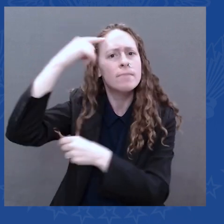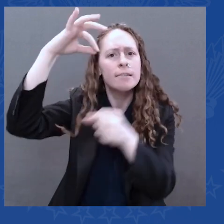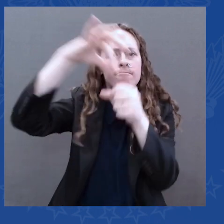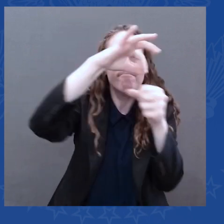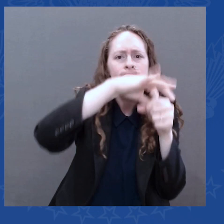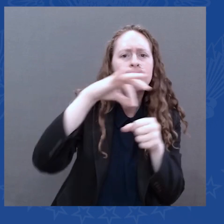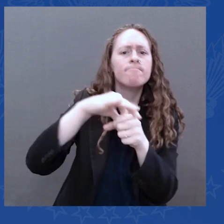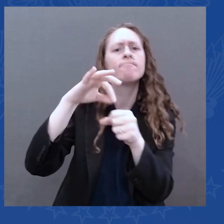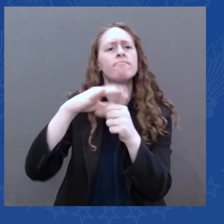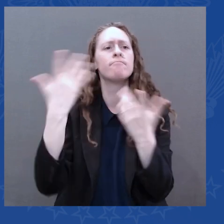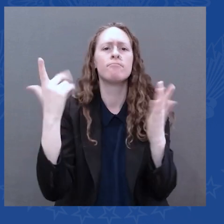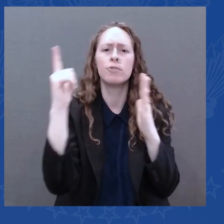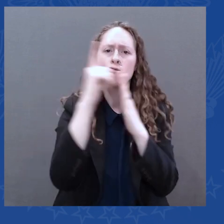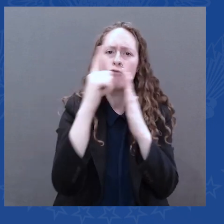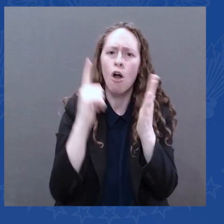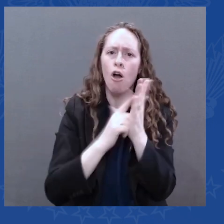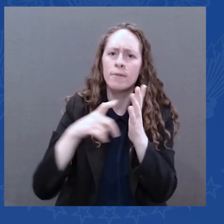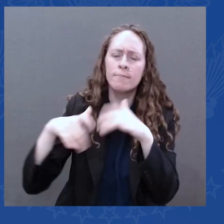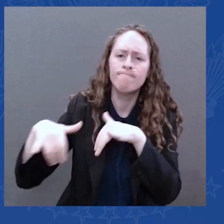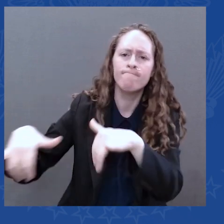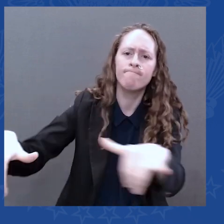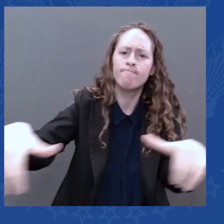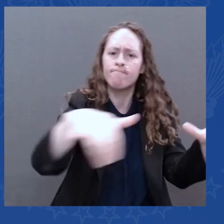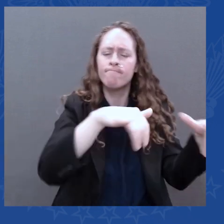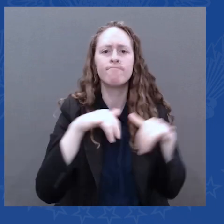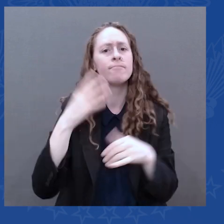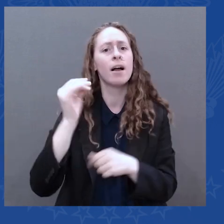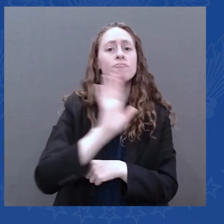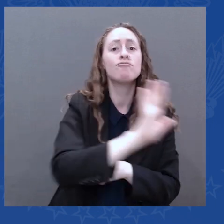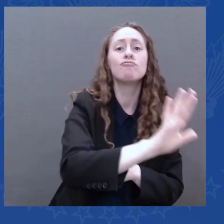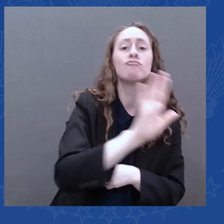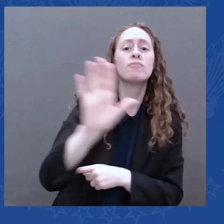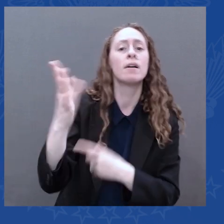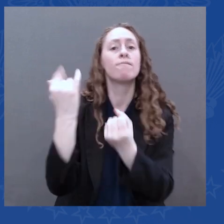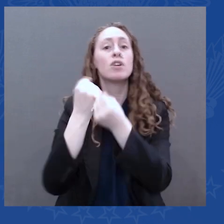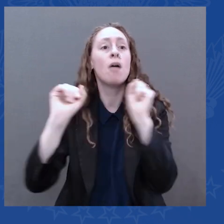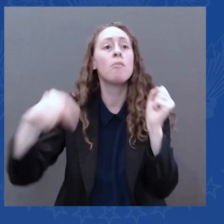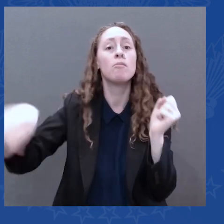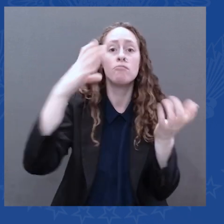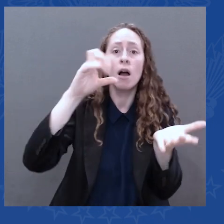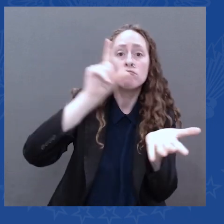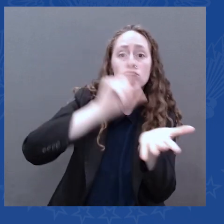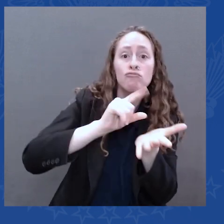And we also need to continue adapting our own democracies to a changing world.